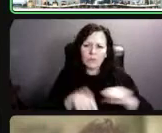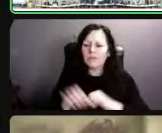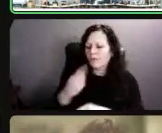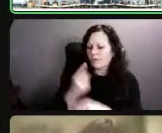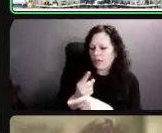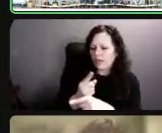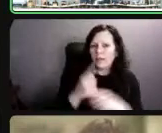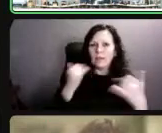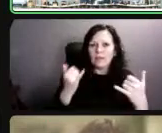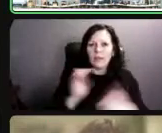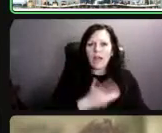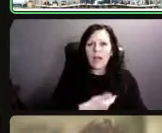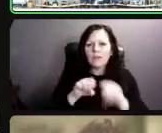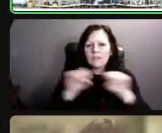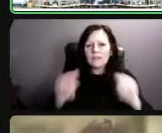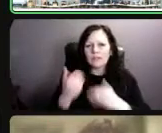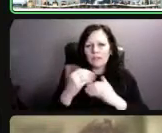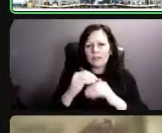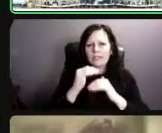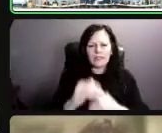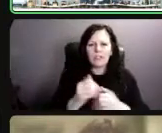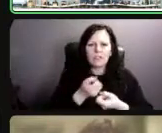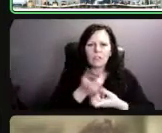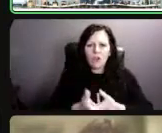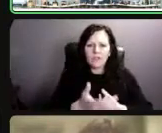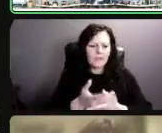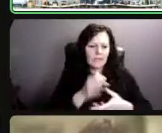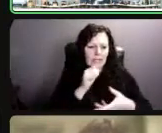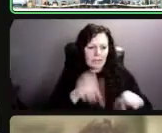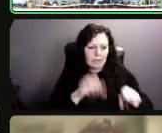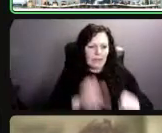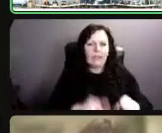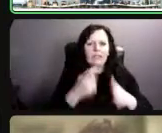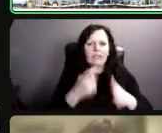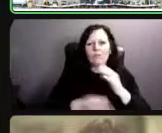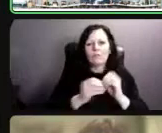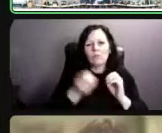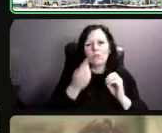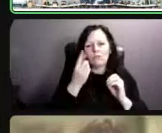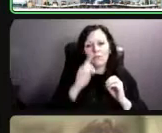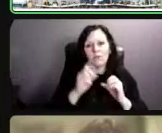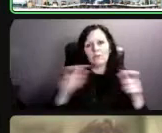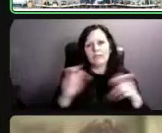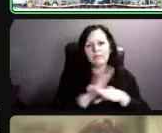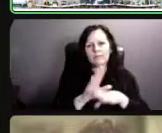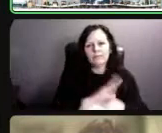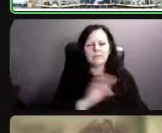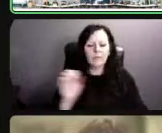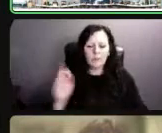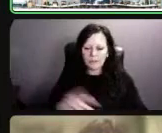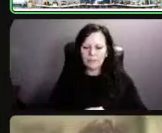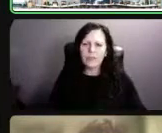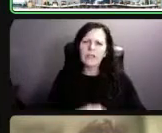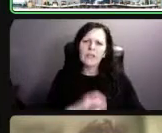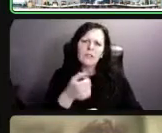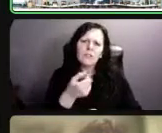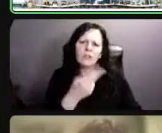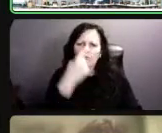WHEN RESTRUCTURING IS POSSIBLE. CORRECT.